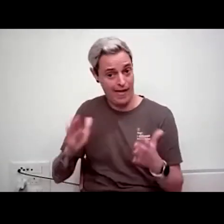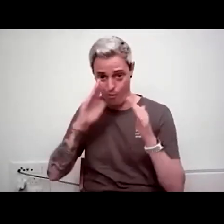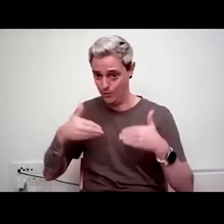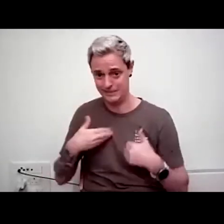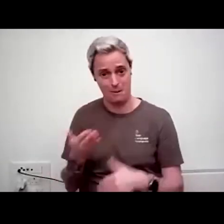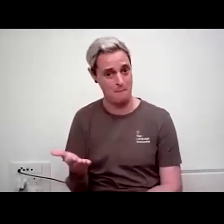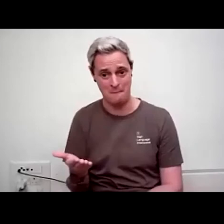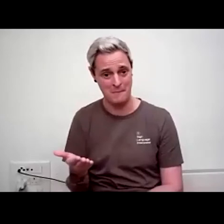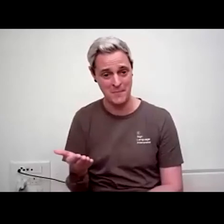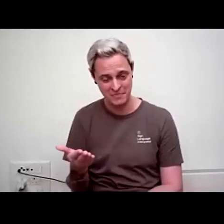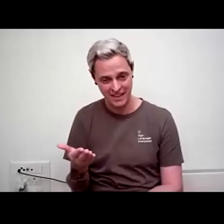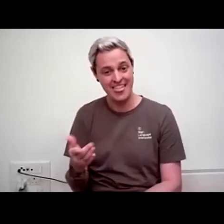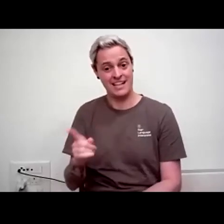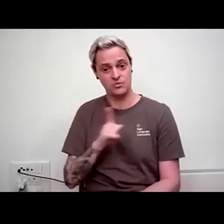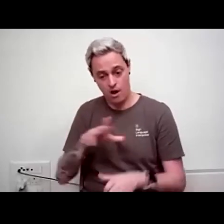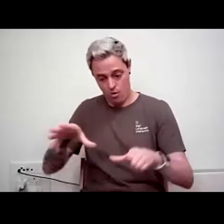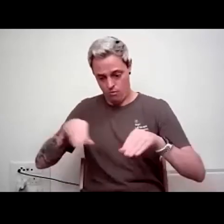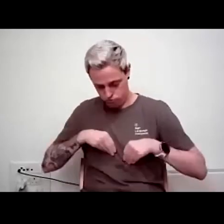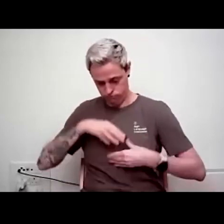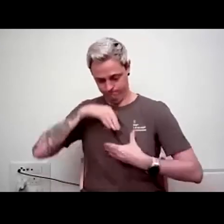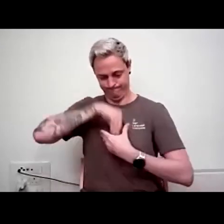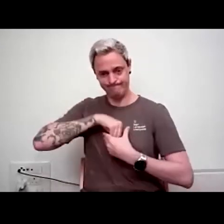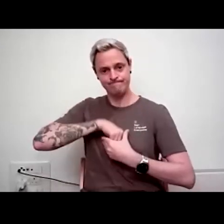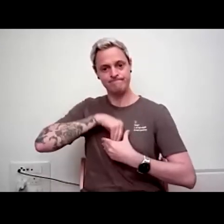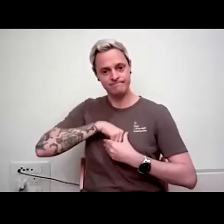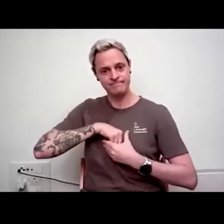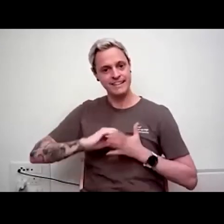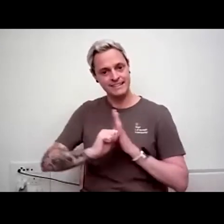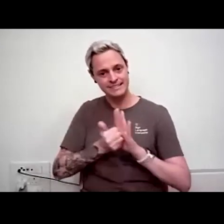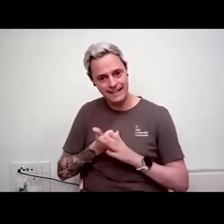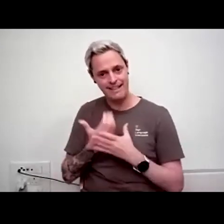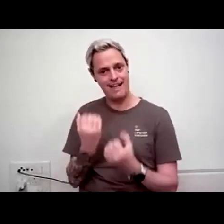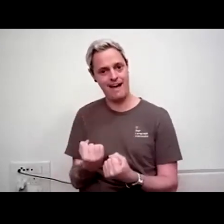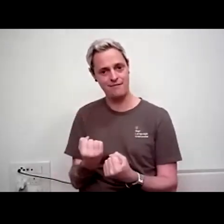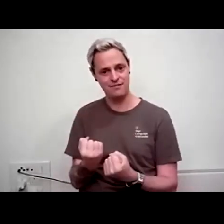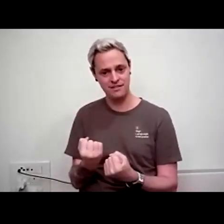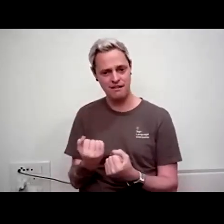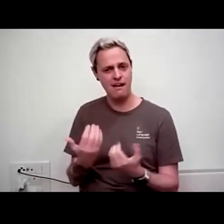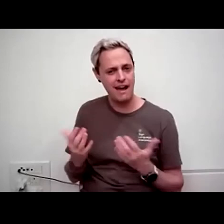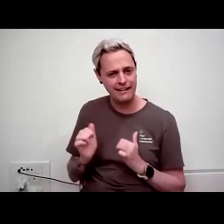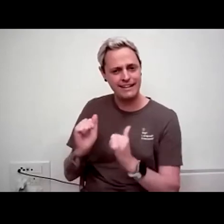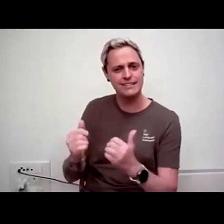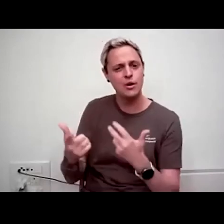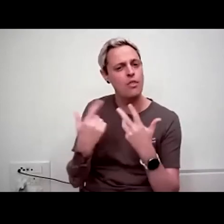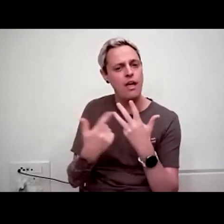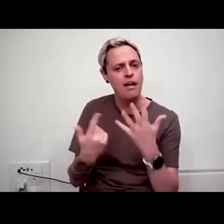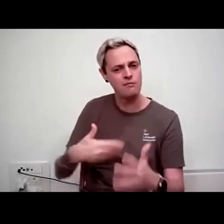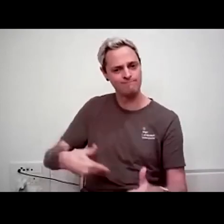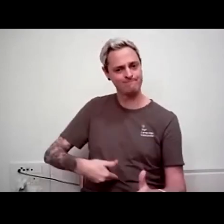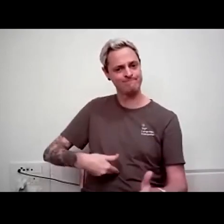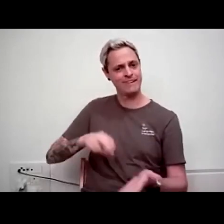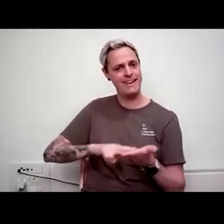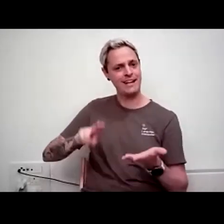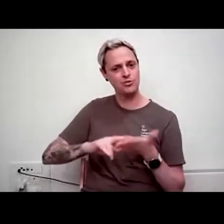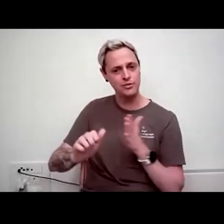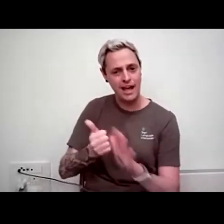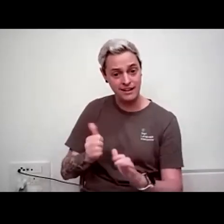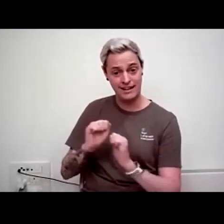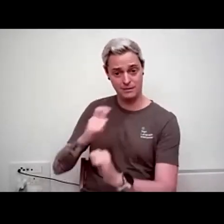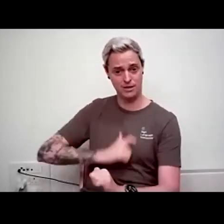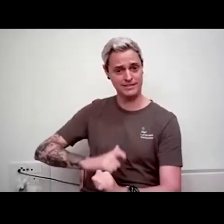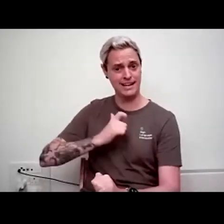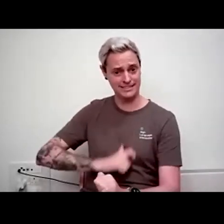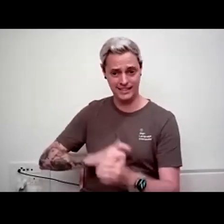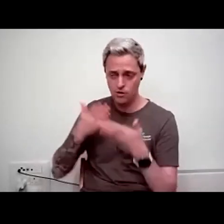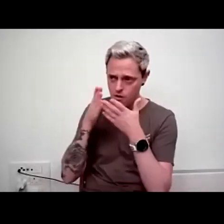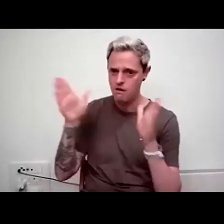but it's very much because of his autism, as well as because of his other natural talents and his particular personality.